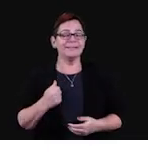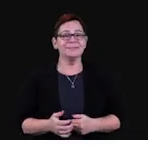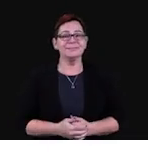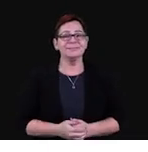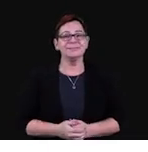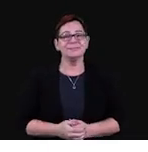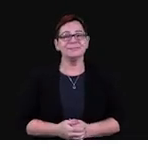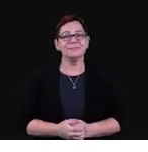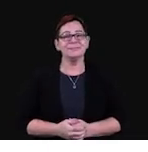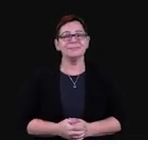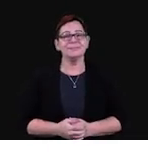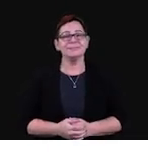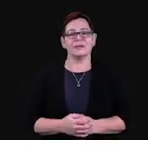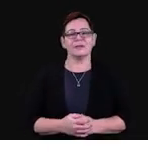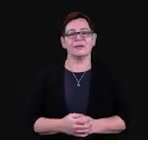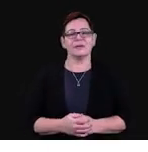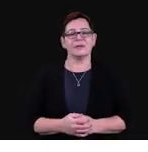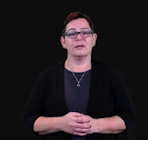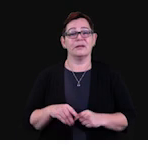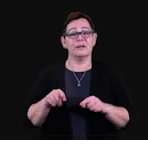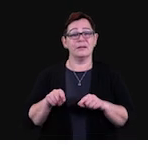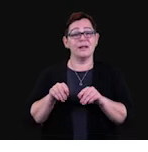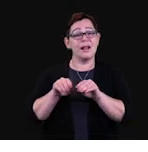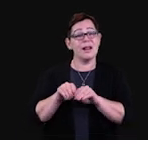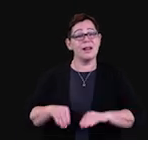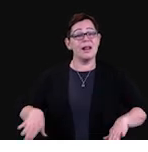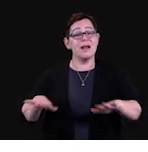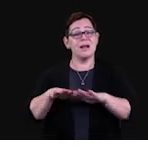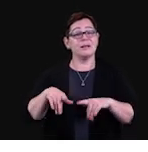I wish to acknowledge that the lands on which I am presenting from is